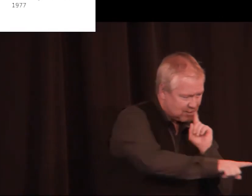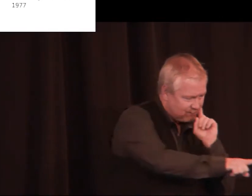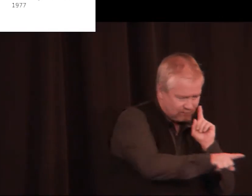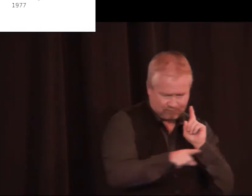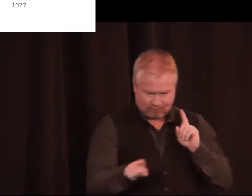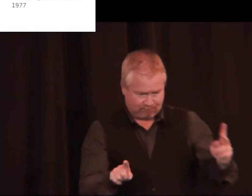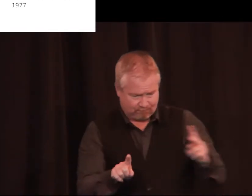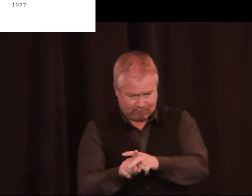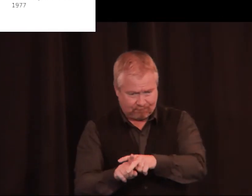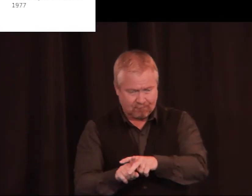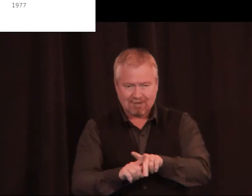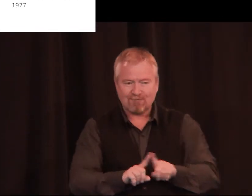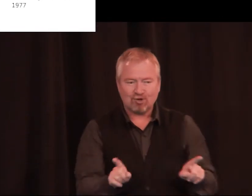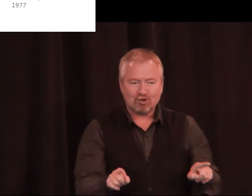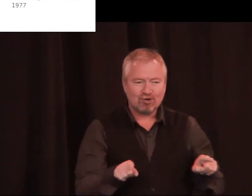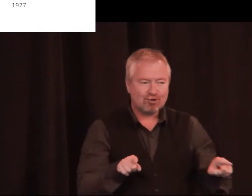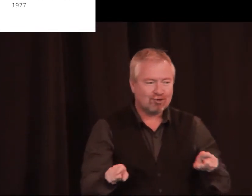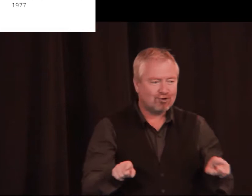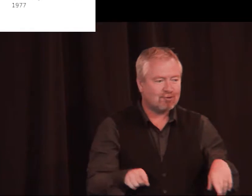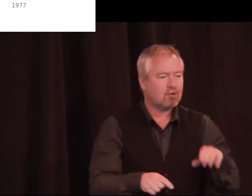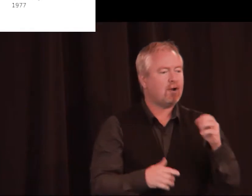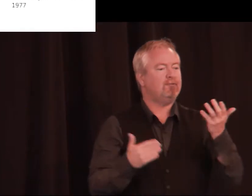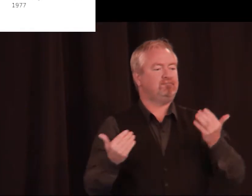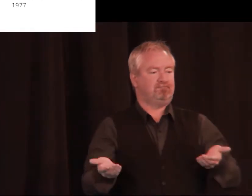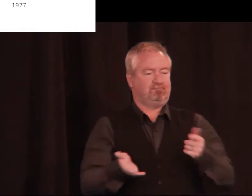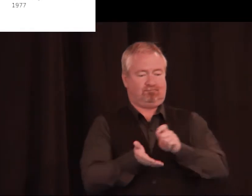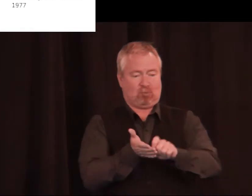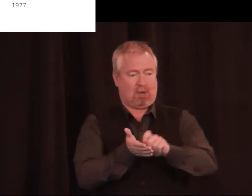And, she wrote that in 1977, but, really, even now